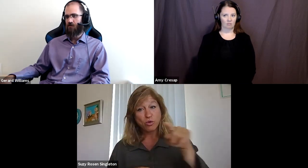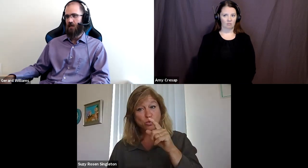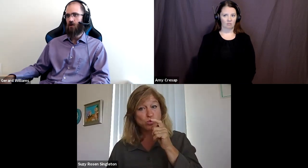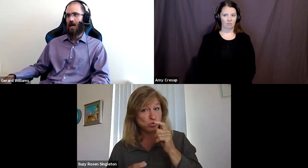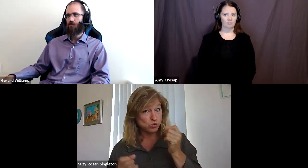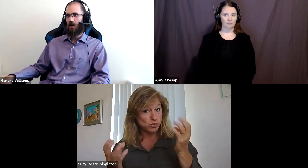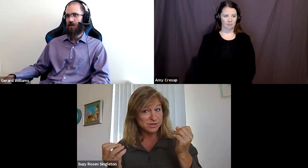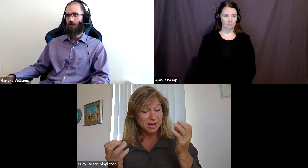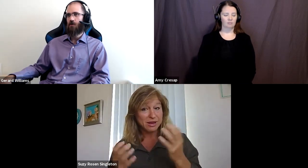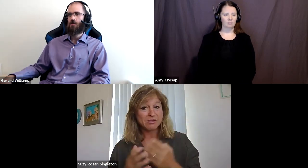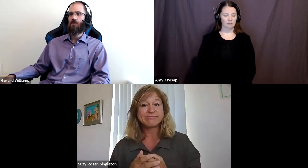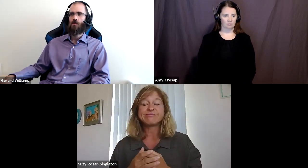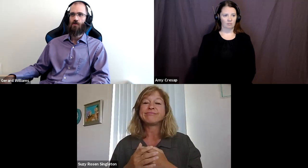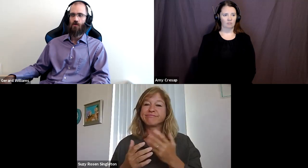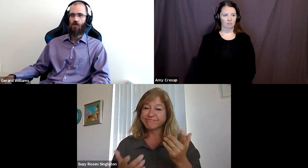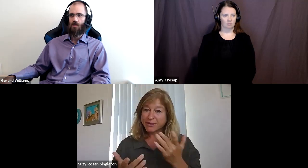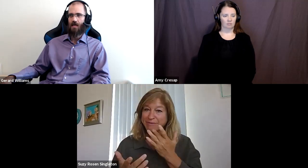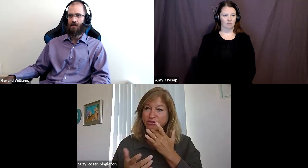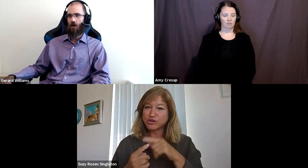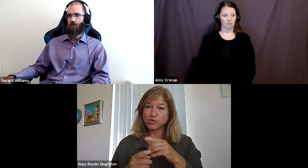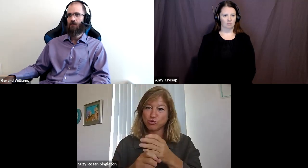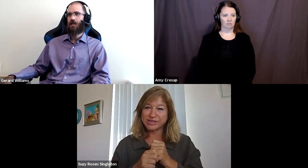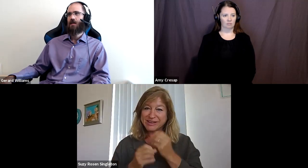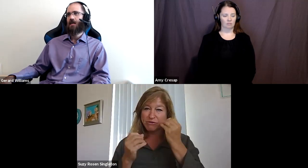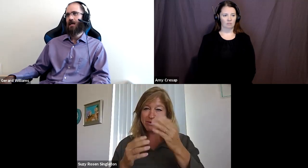video library for those of you who do use ASL.